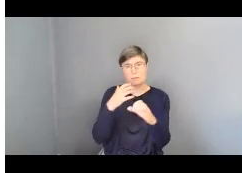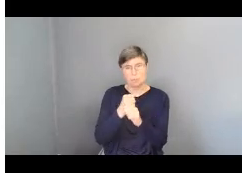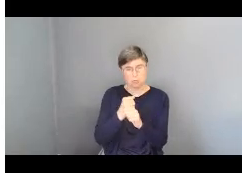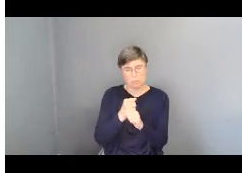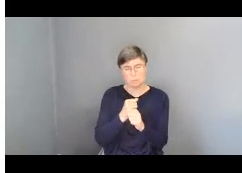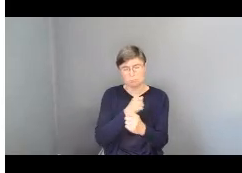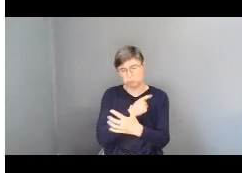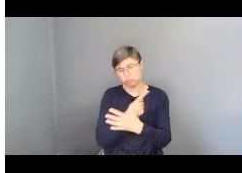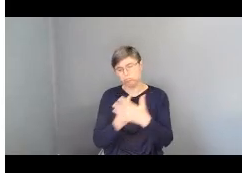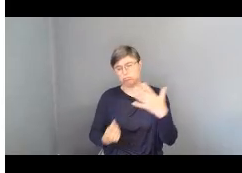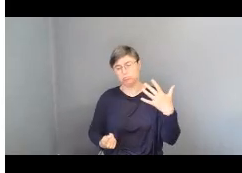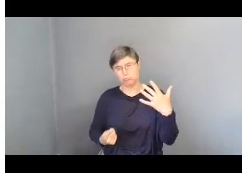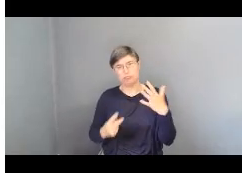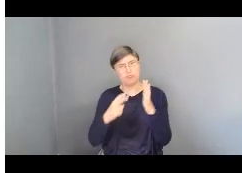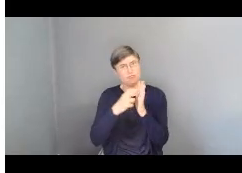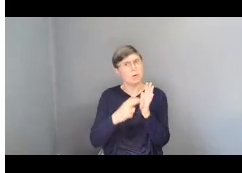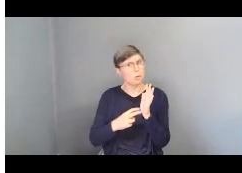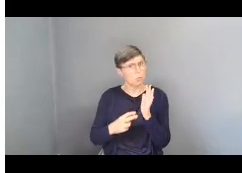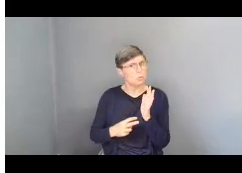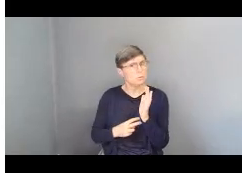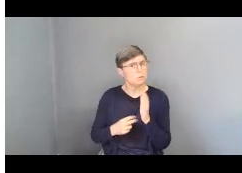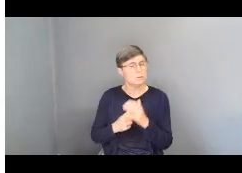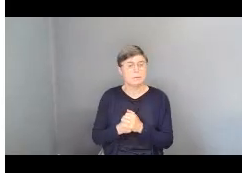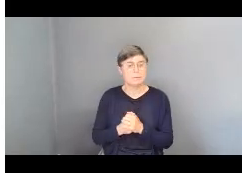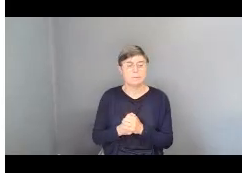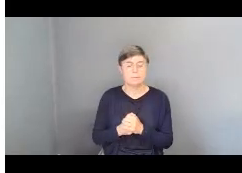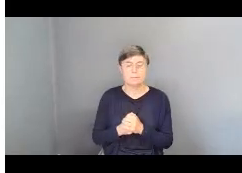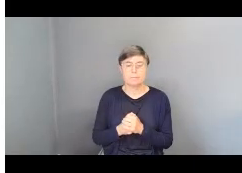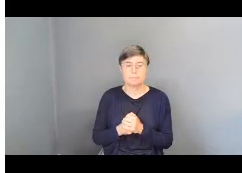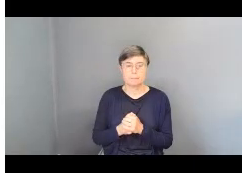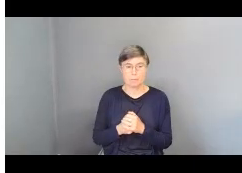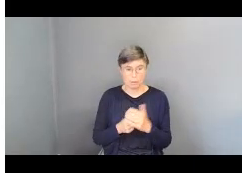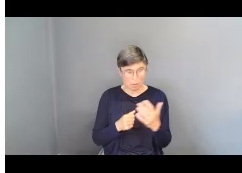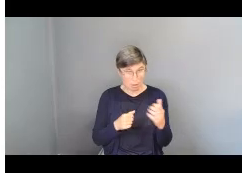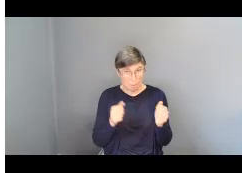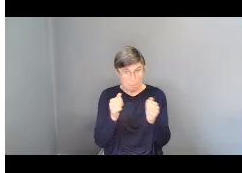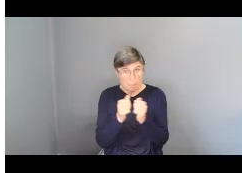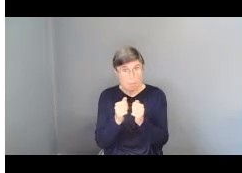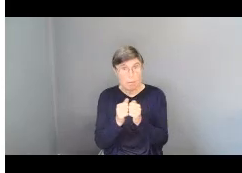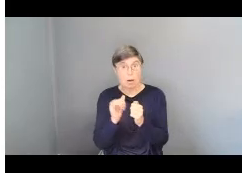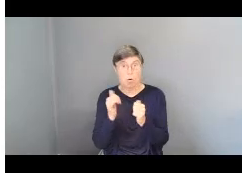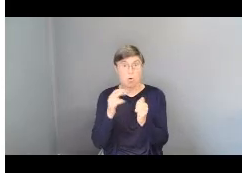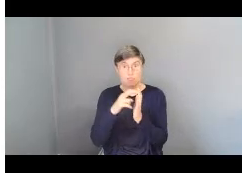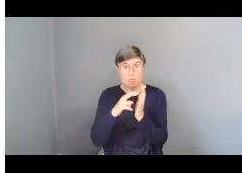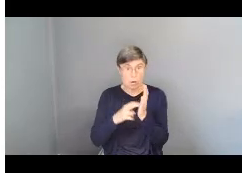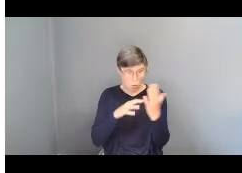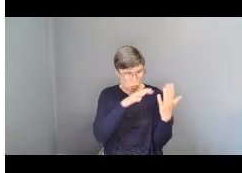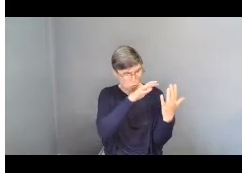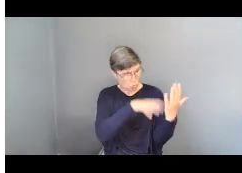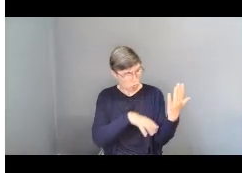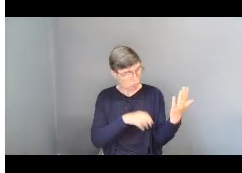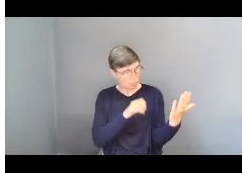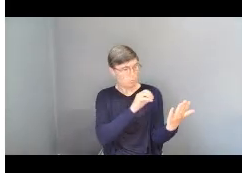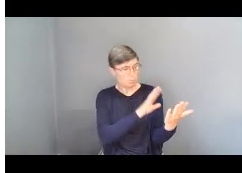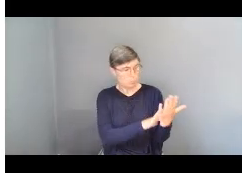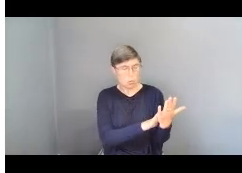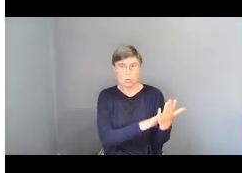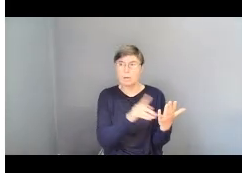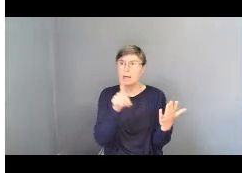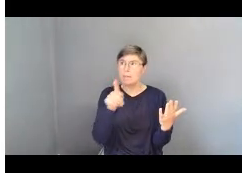Records should include the provider's name and their Australian Business Number, or ABN.